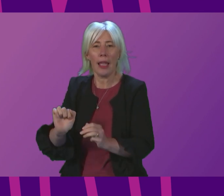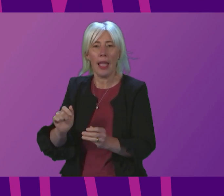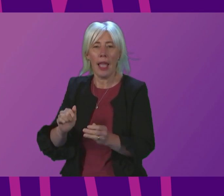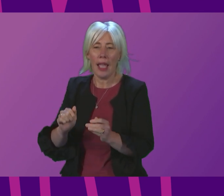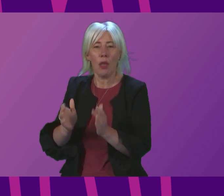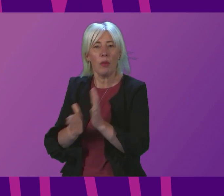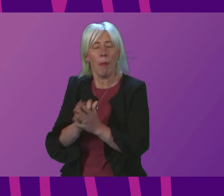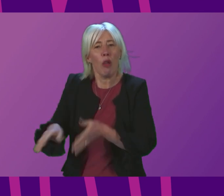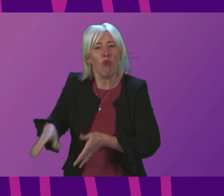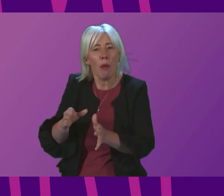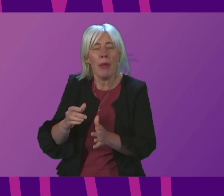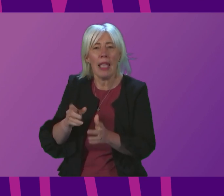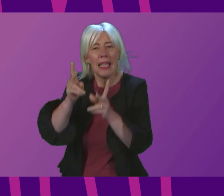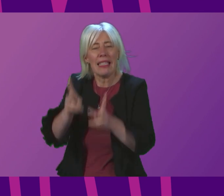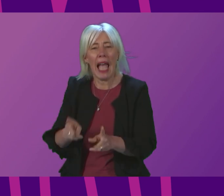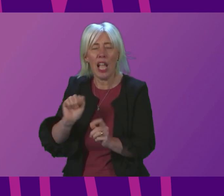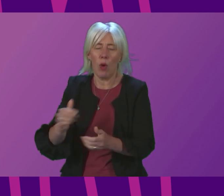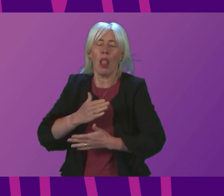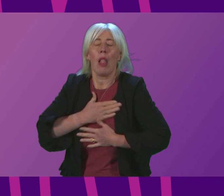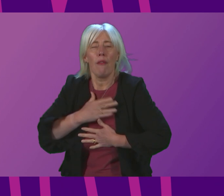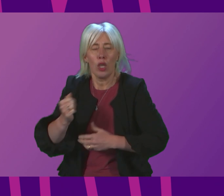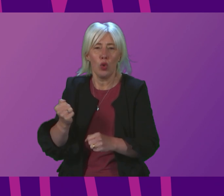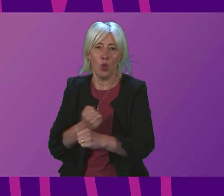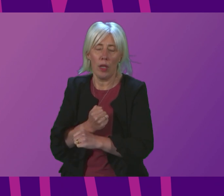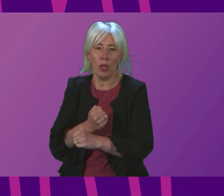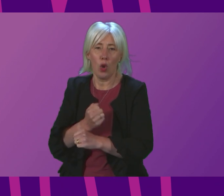I hope that, in time, that will be of some comfort to his loved ones.